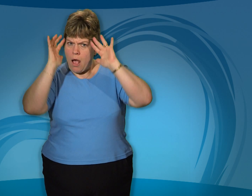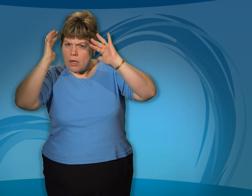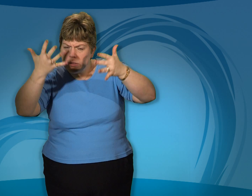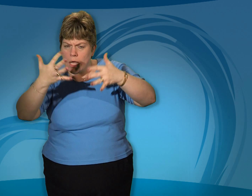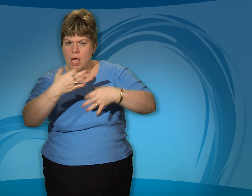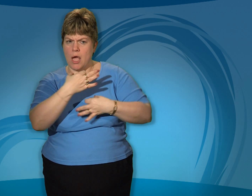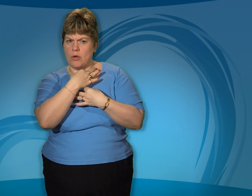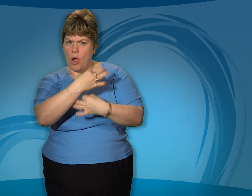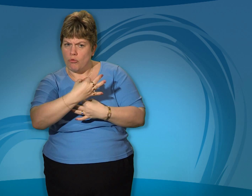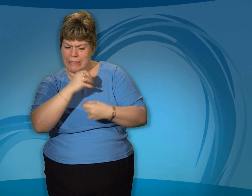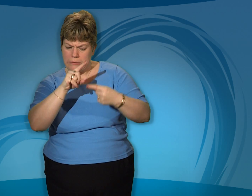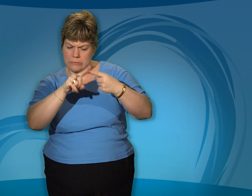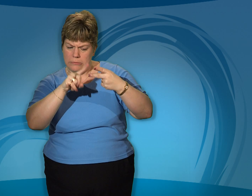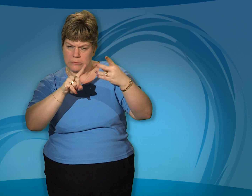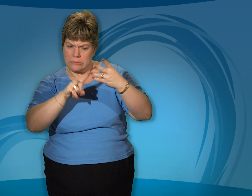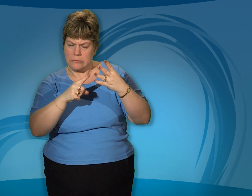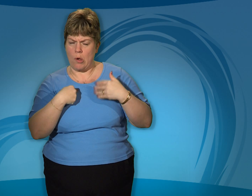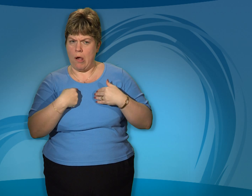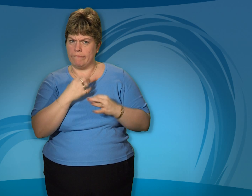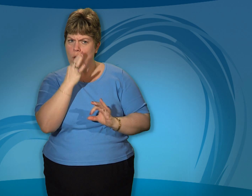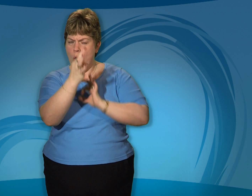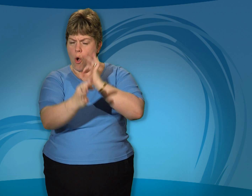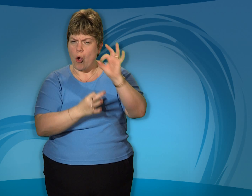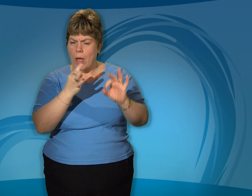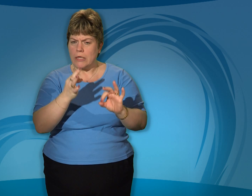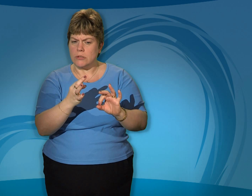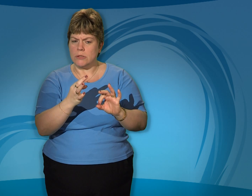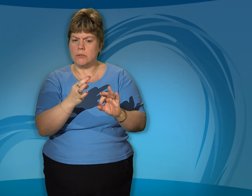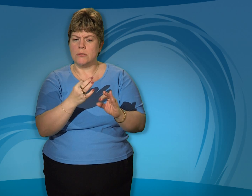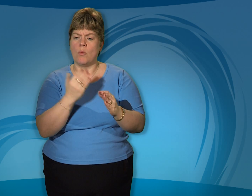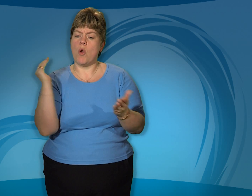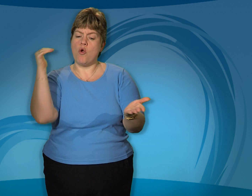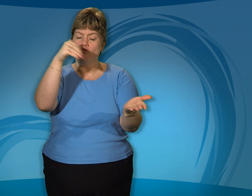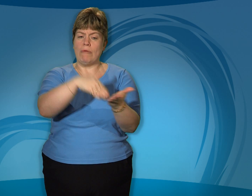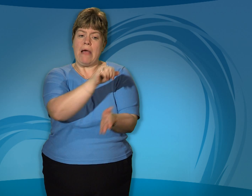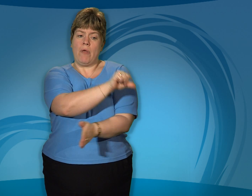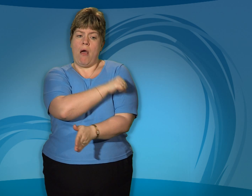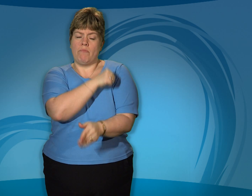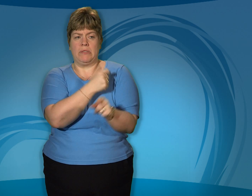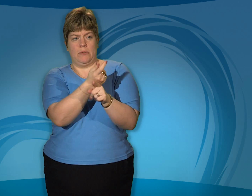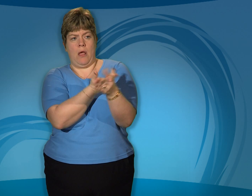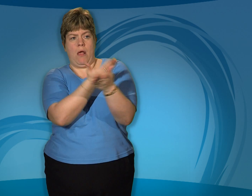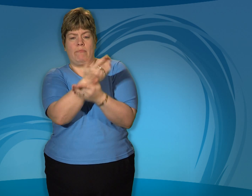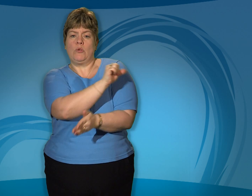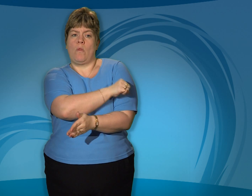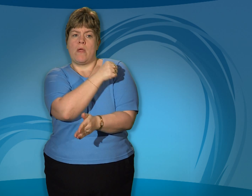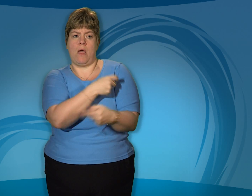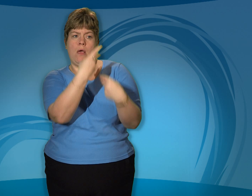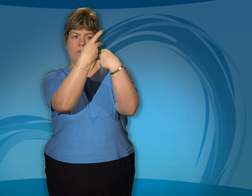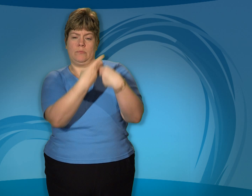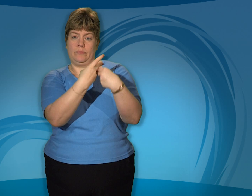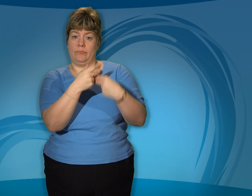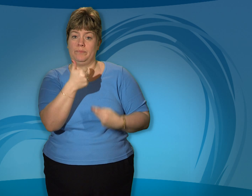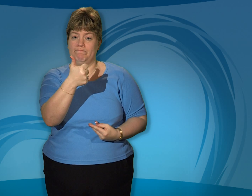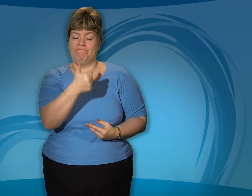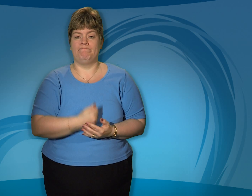If you are concerned about any of these risks, or have any questions, please speak to a health professional on the day.